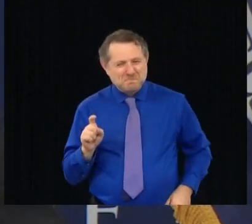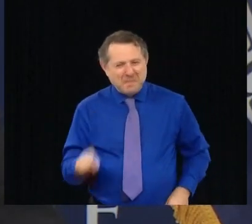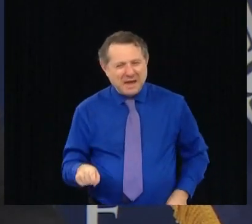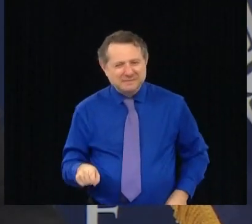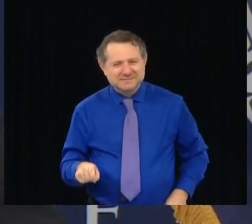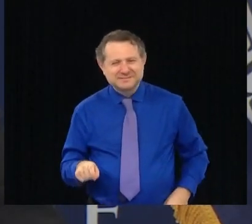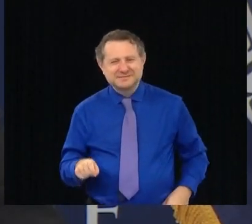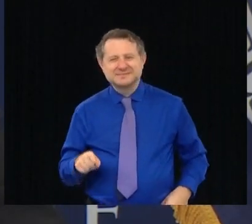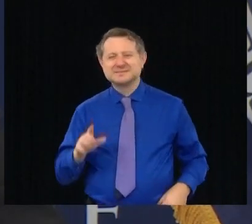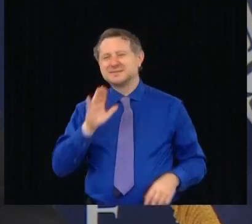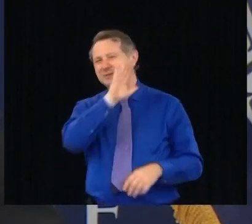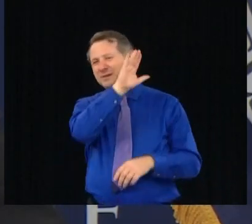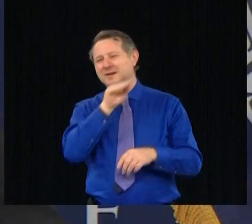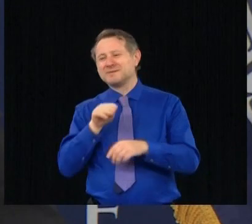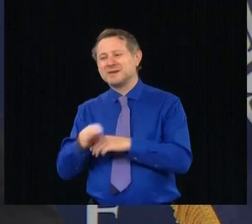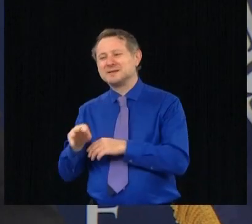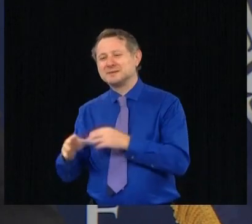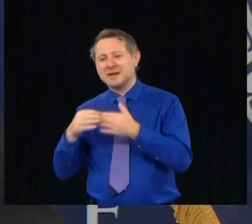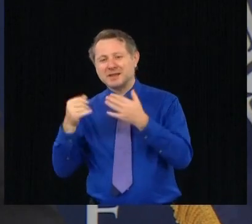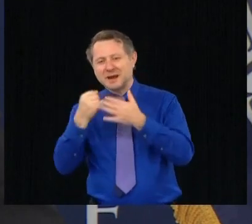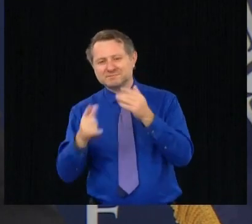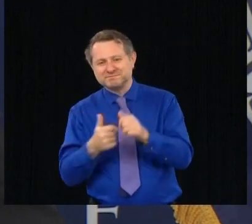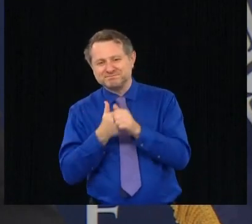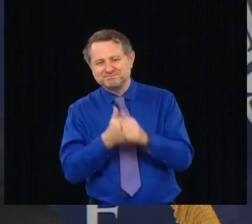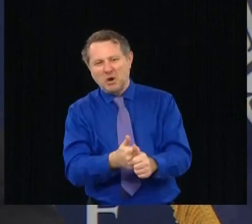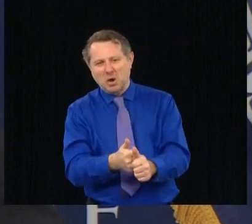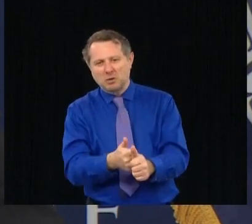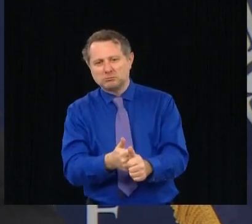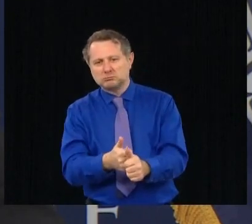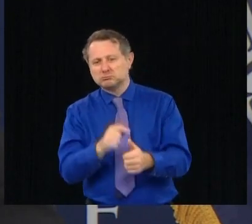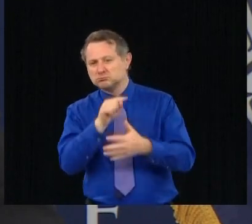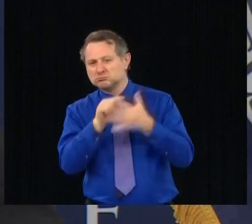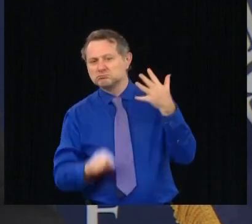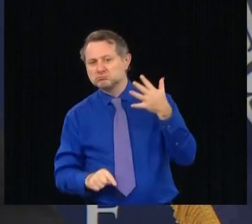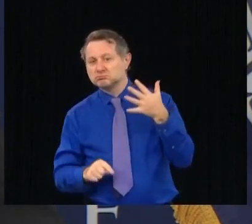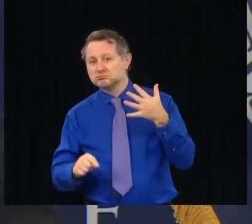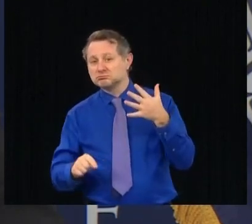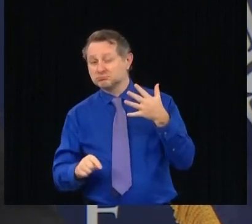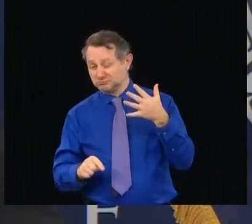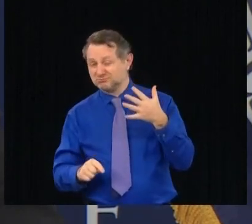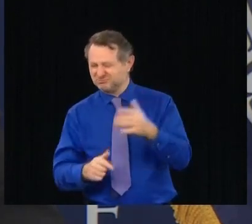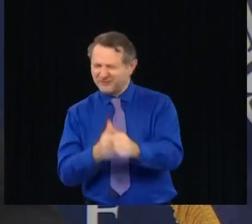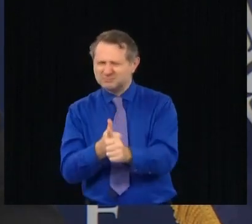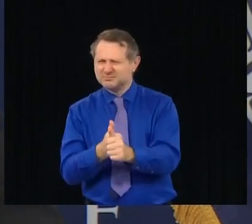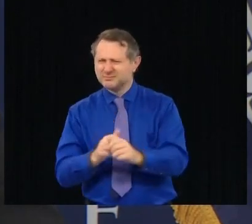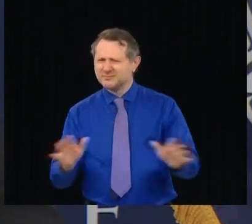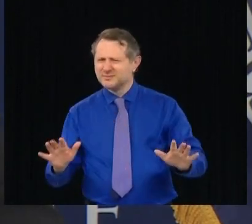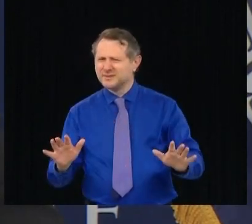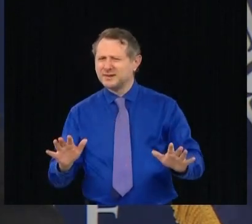OWNERS I SAY MAKE SURE YOU TAKE